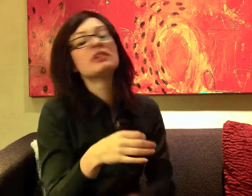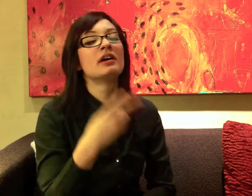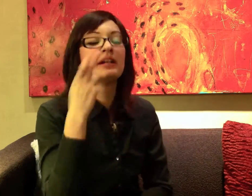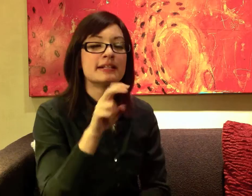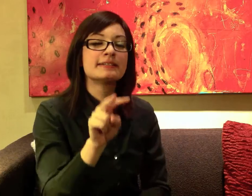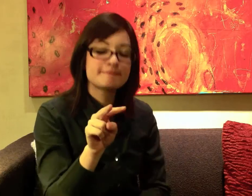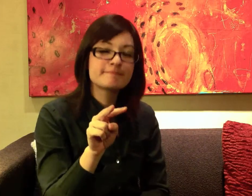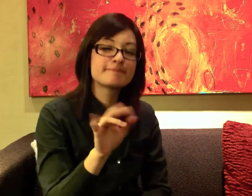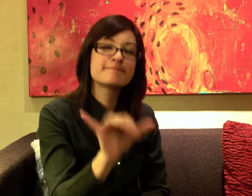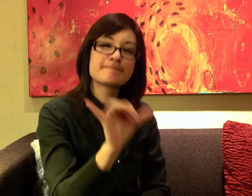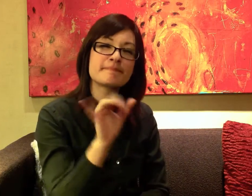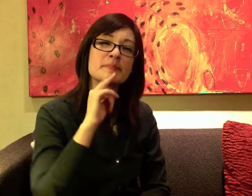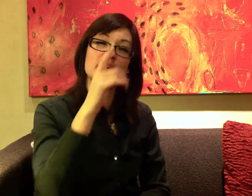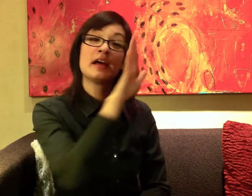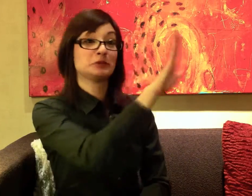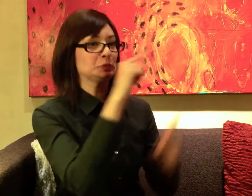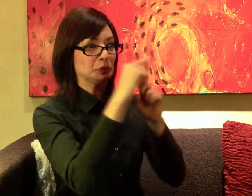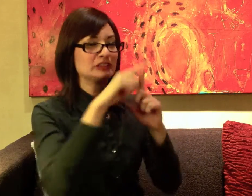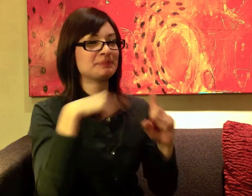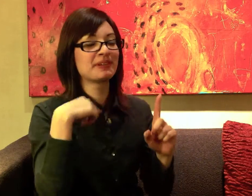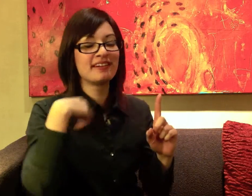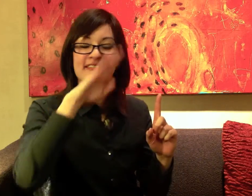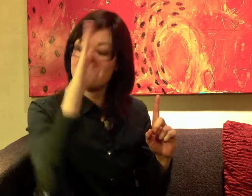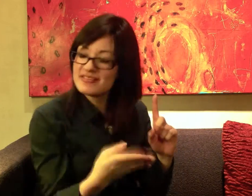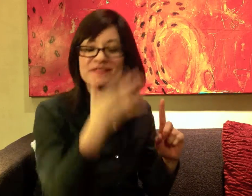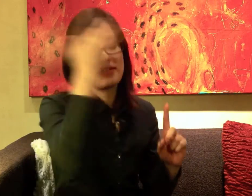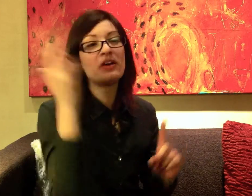Obama paused. His words, I will never forget.